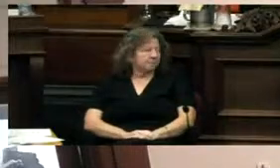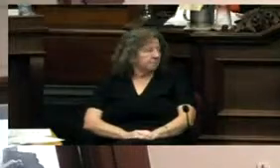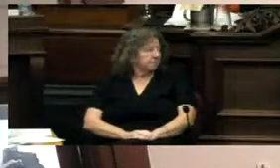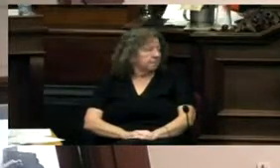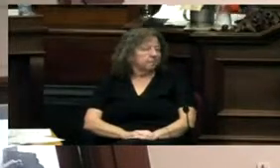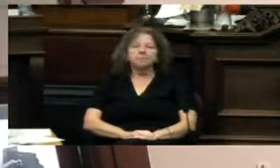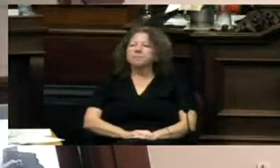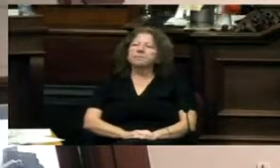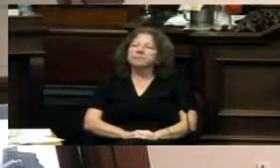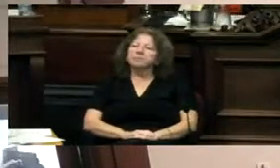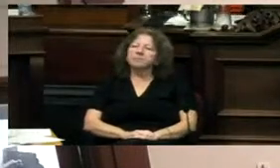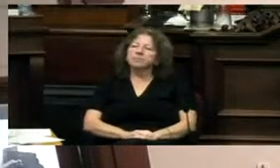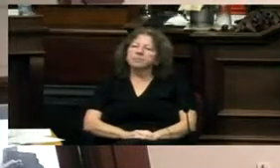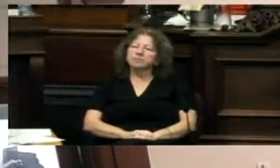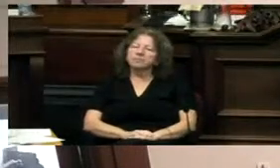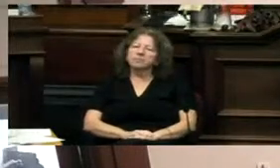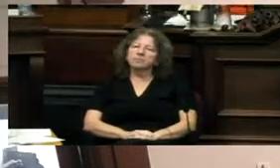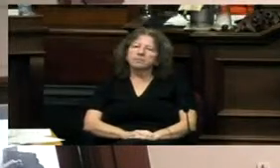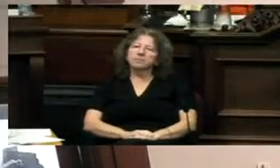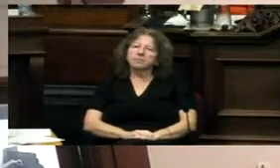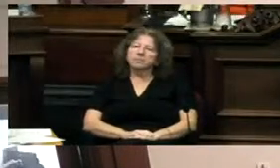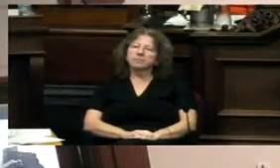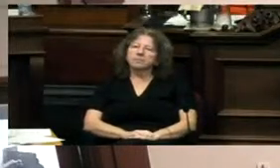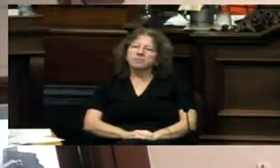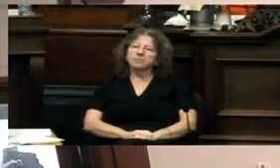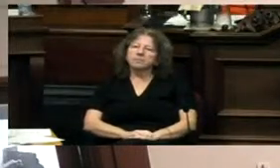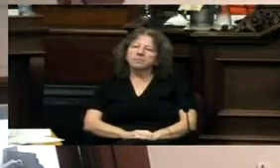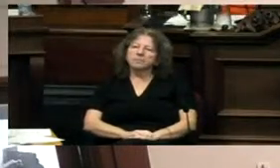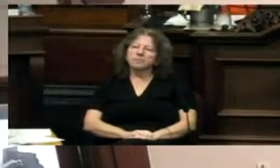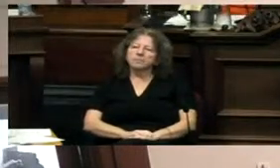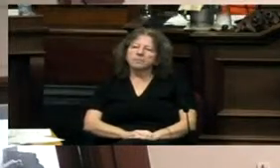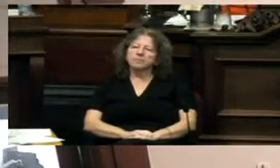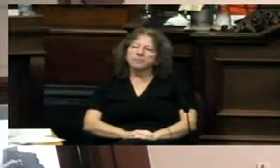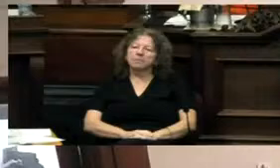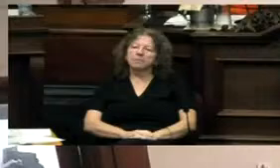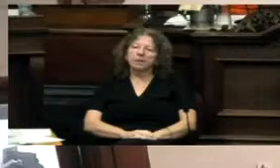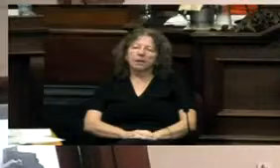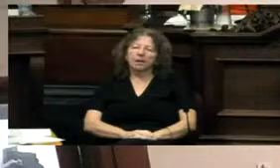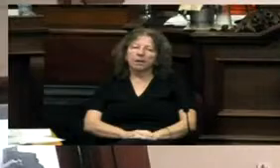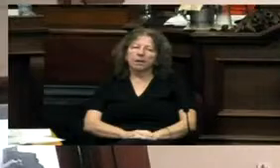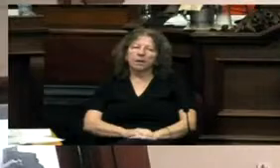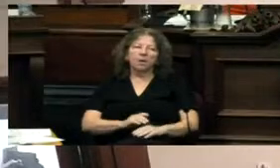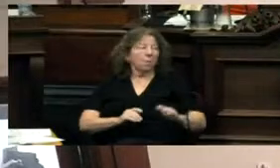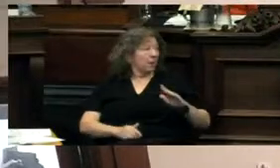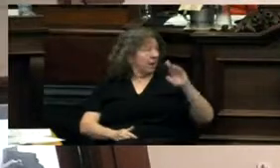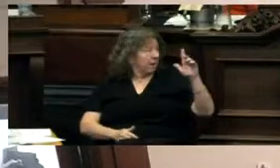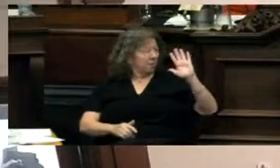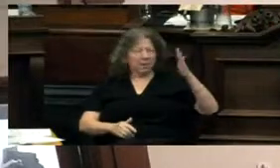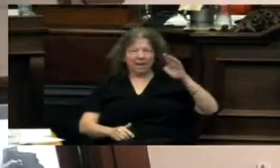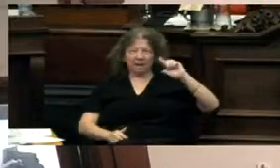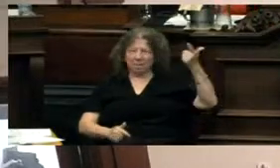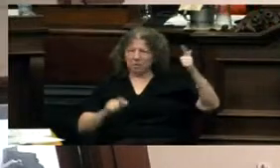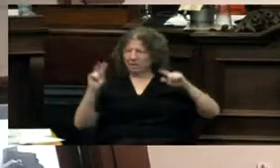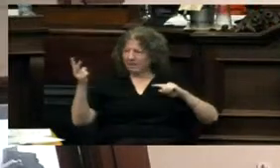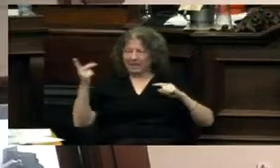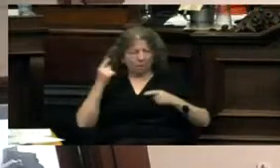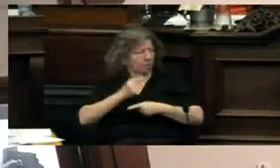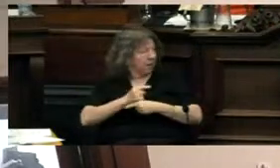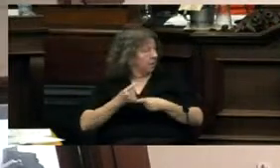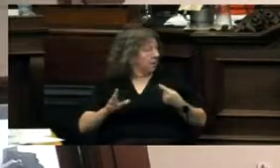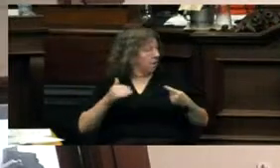introductory number 450 to a